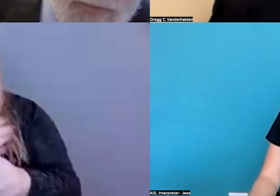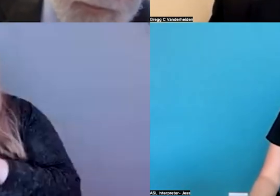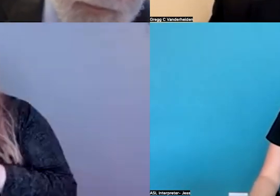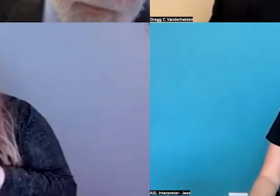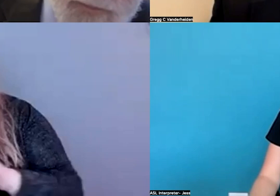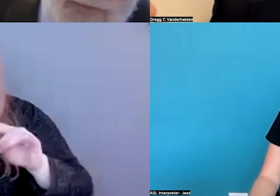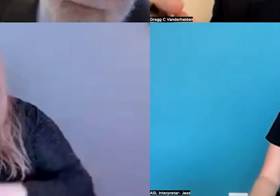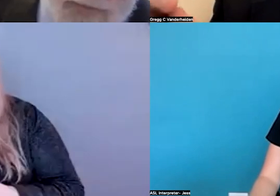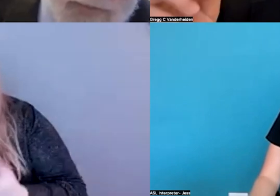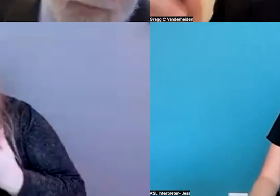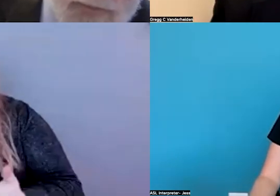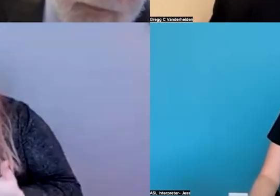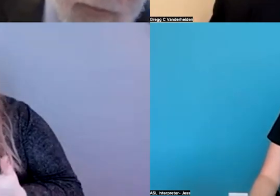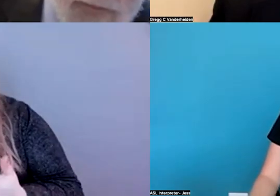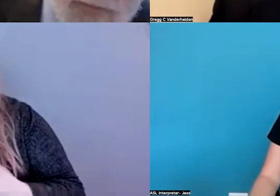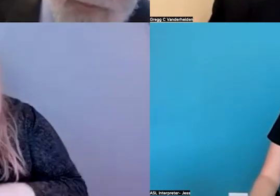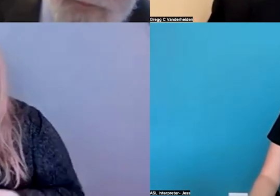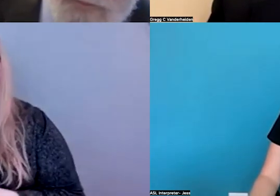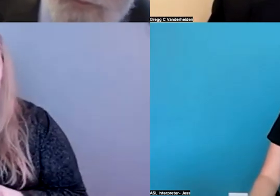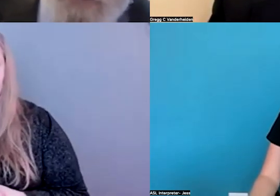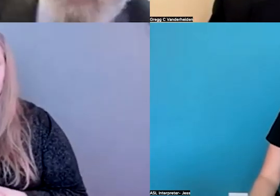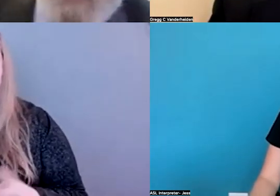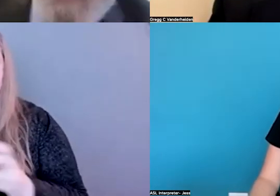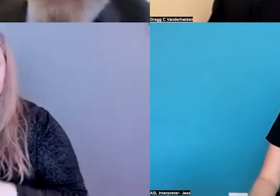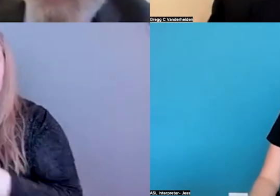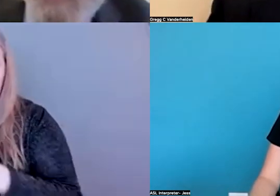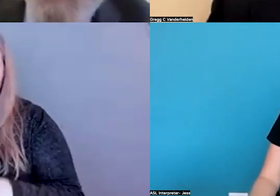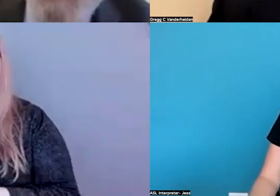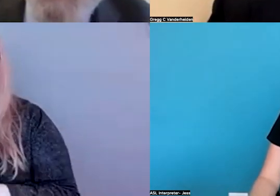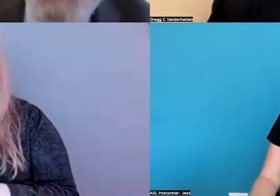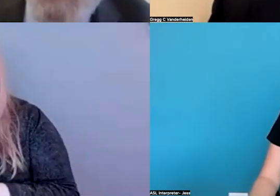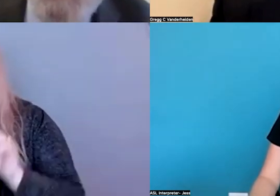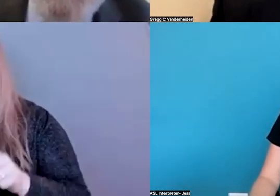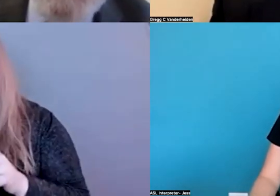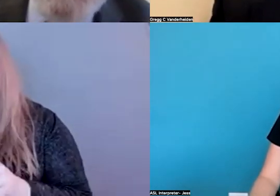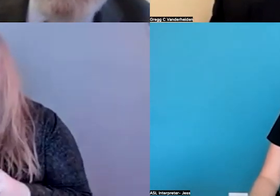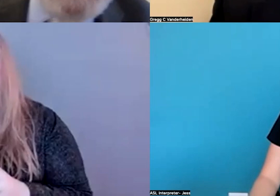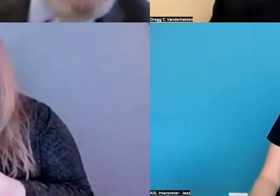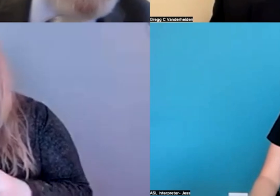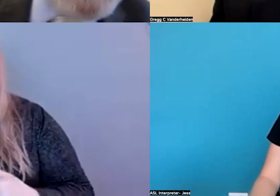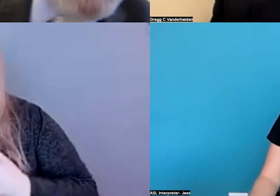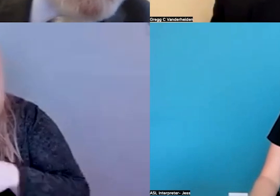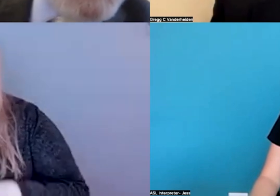you. Crystal just popped that into the chat, so you'll be able to see that there as well. Okay?